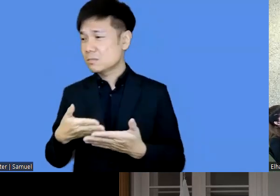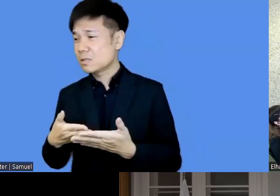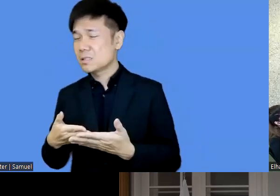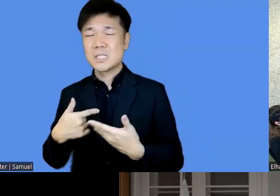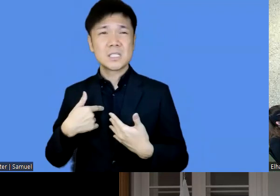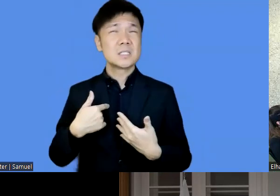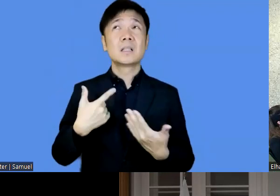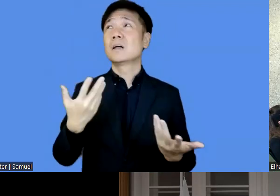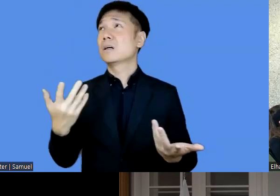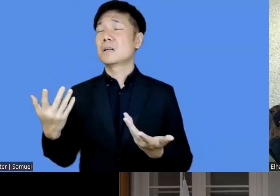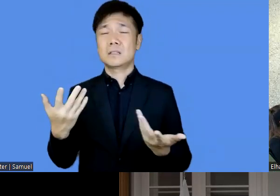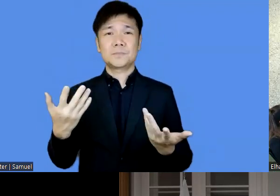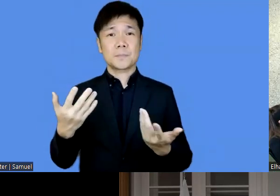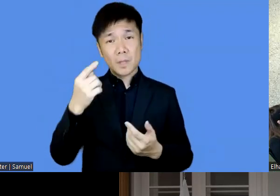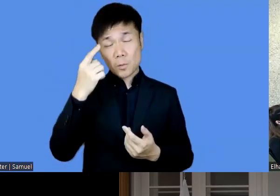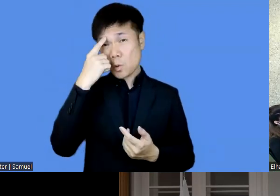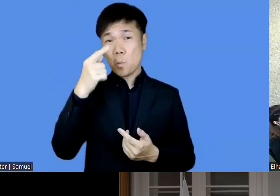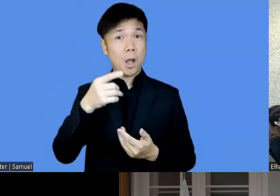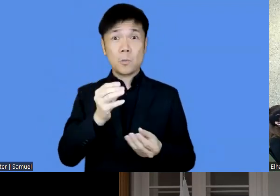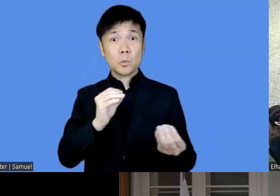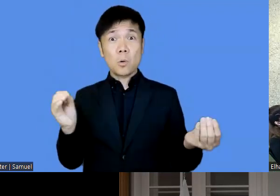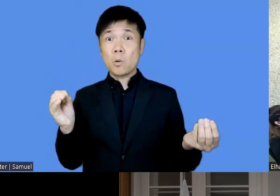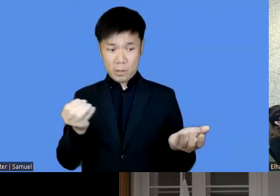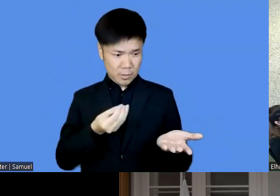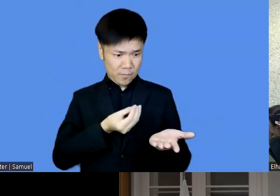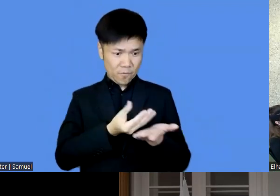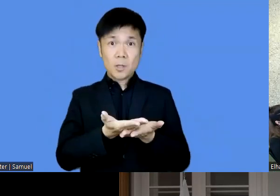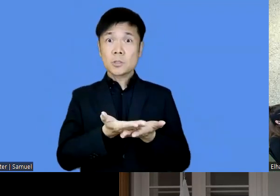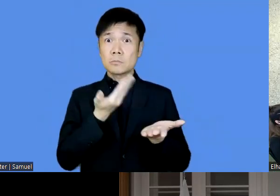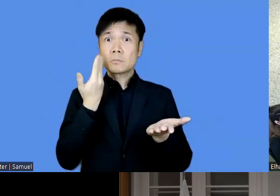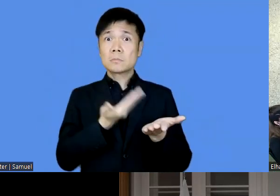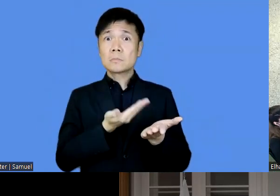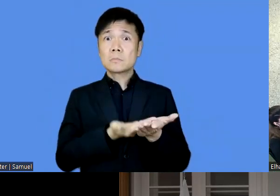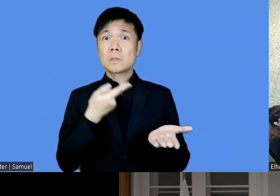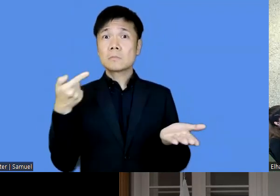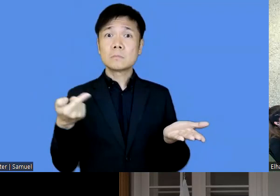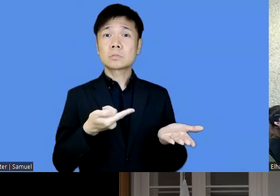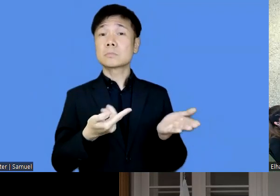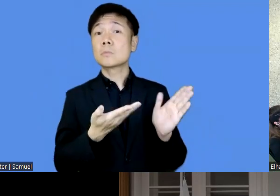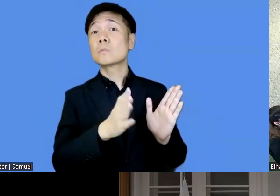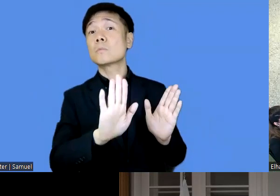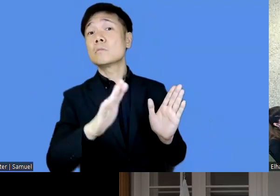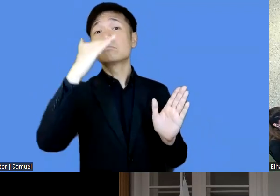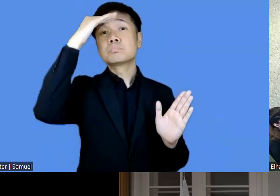That's why we don't have a lot of evidence out there, we cannot take those cases to the